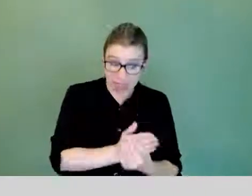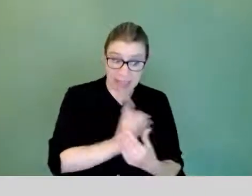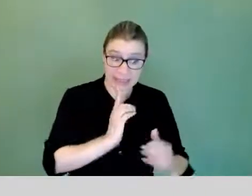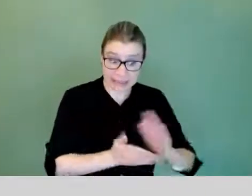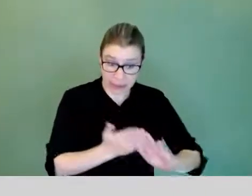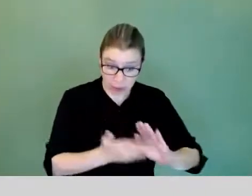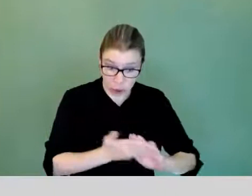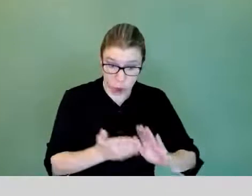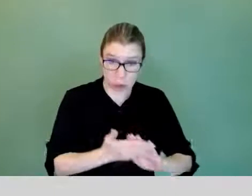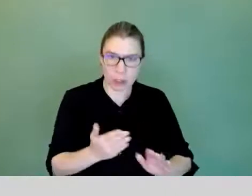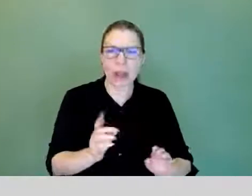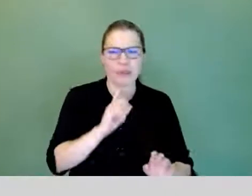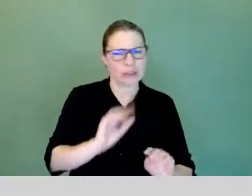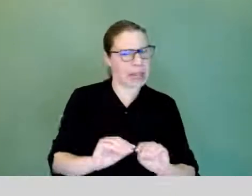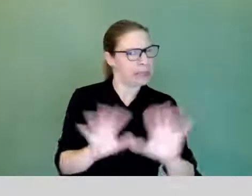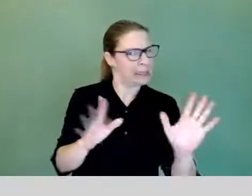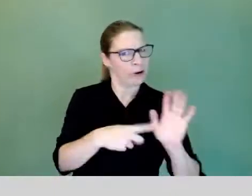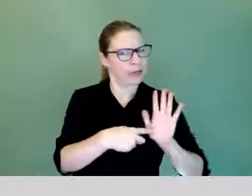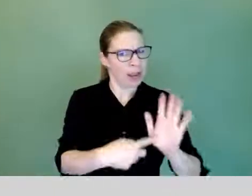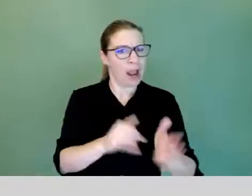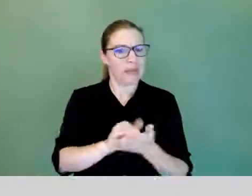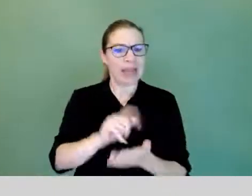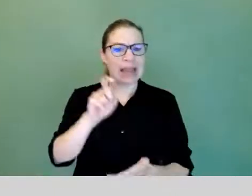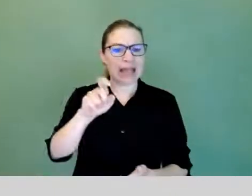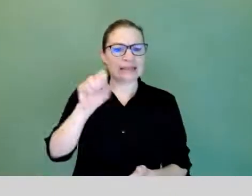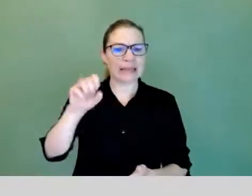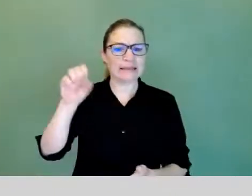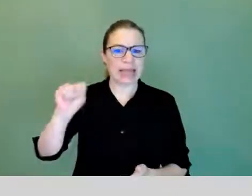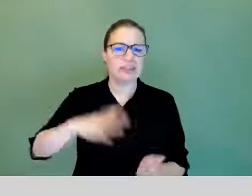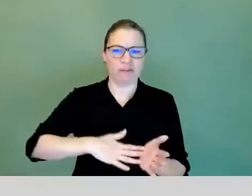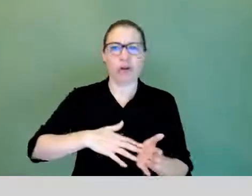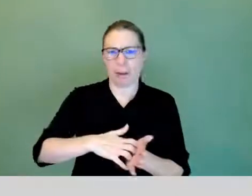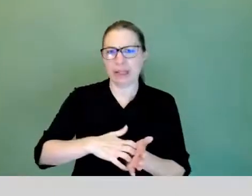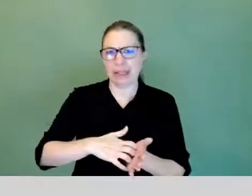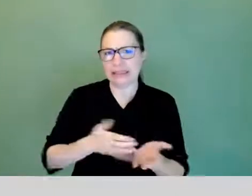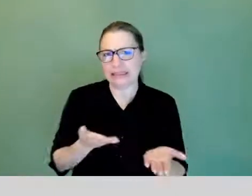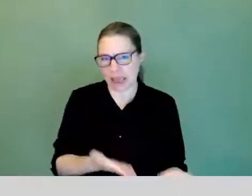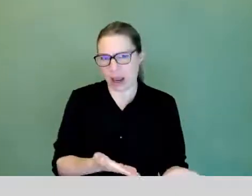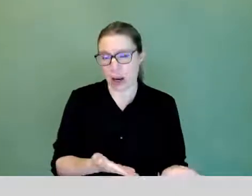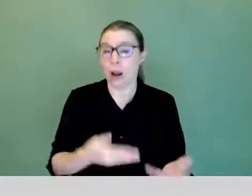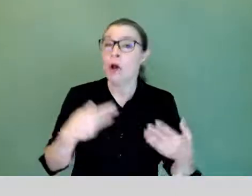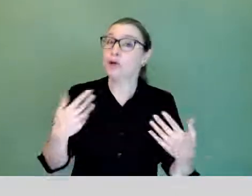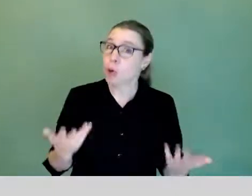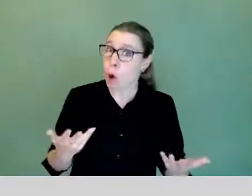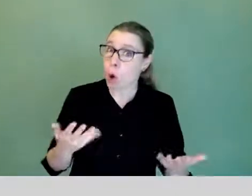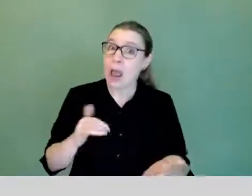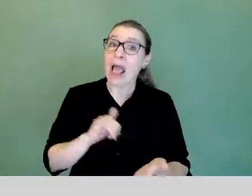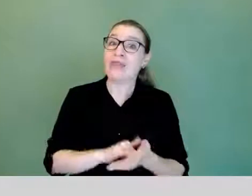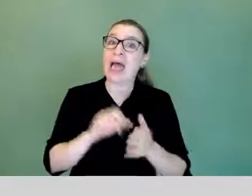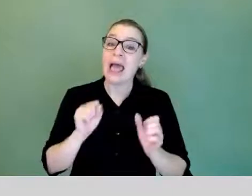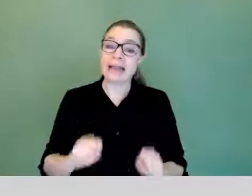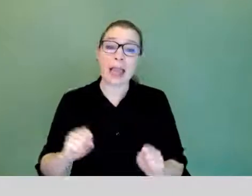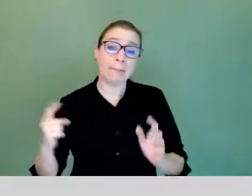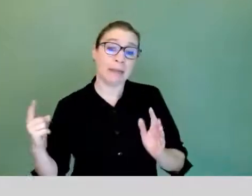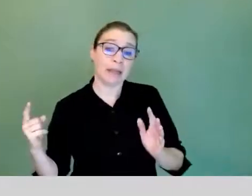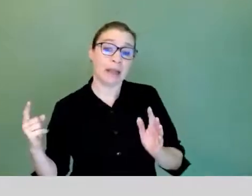then it has clear indication that XSS vulnerability is present. So that can be handled by